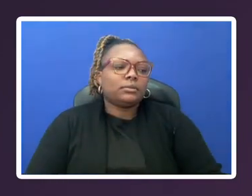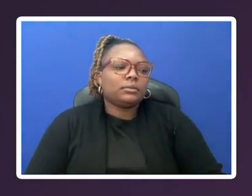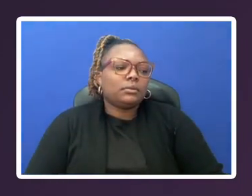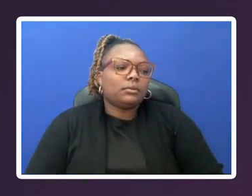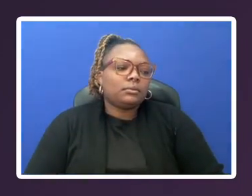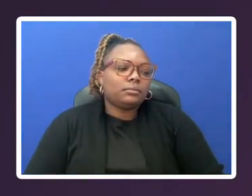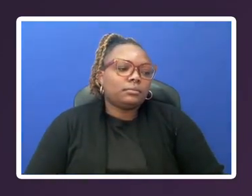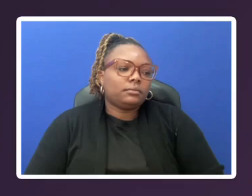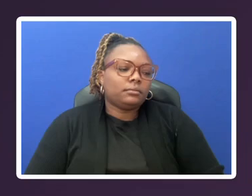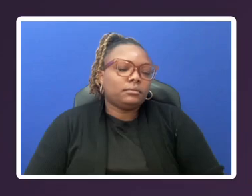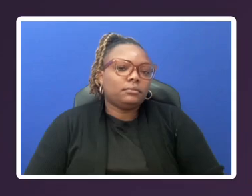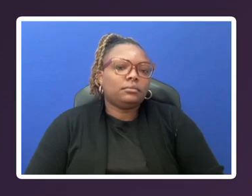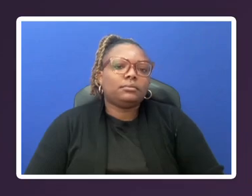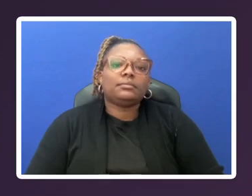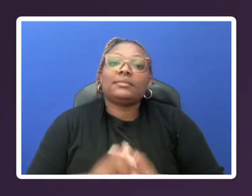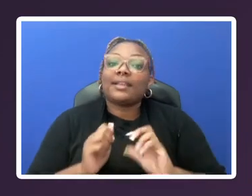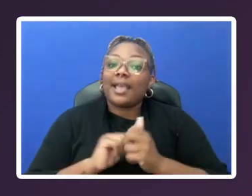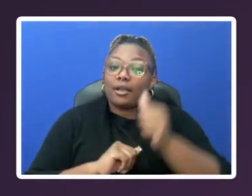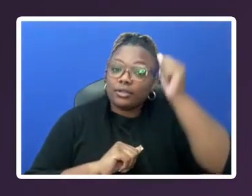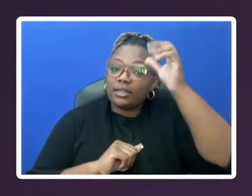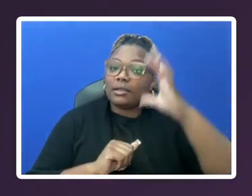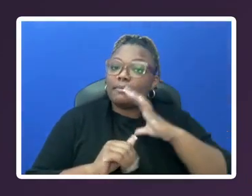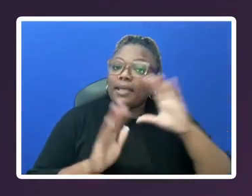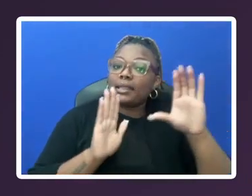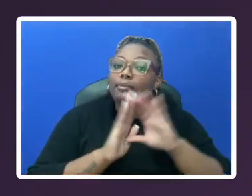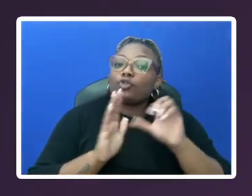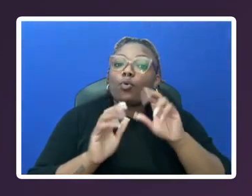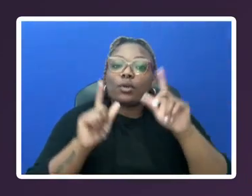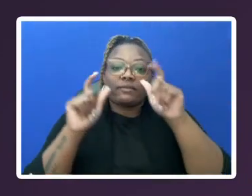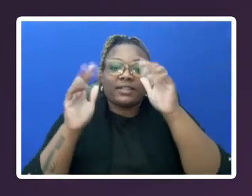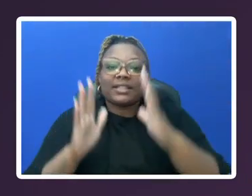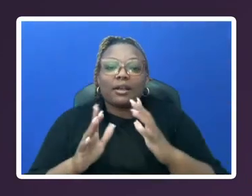How do the men in the photo or the photographer think about the fact that they were all white men,